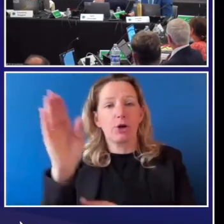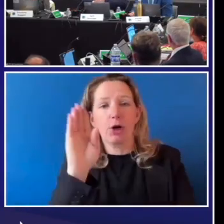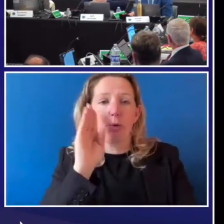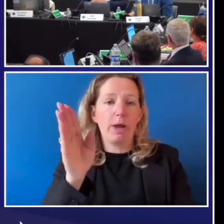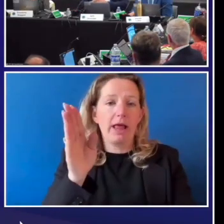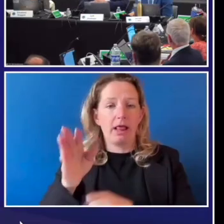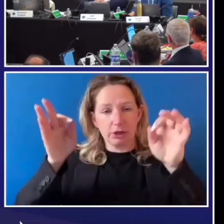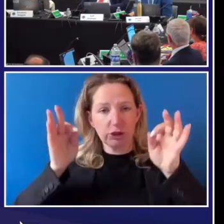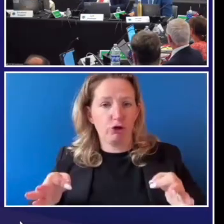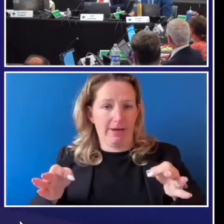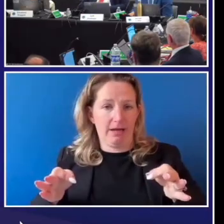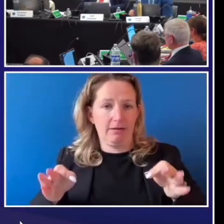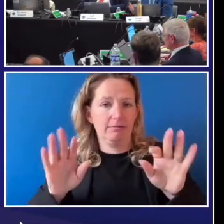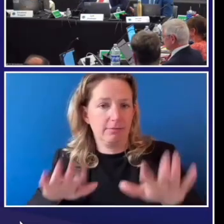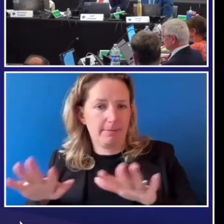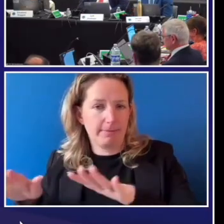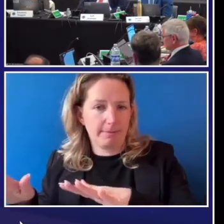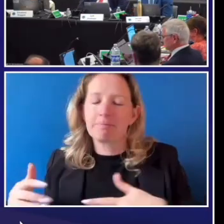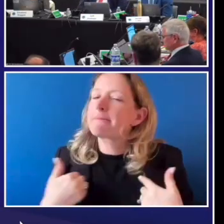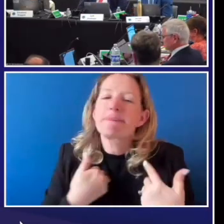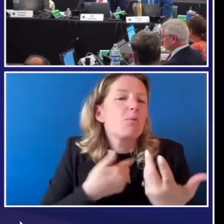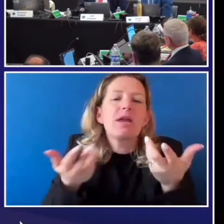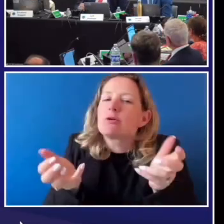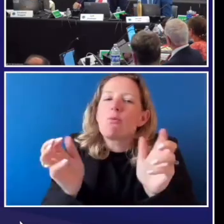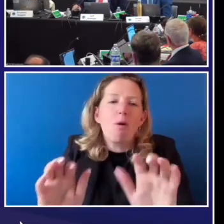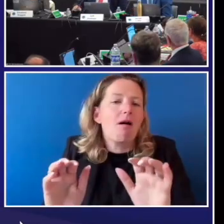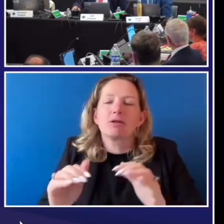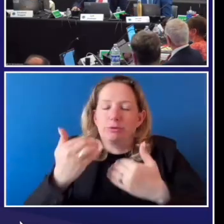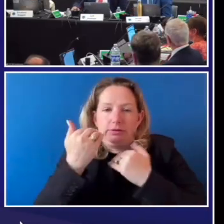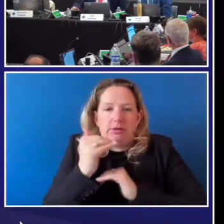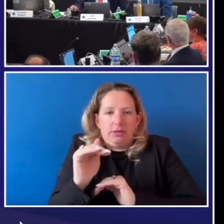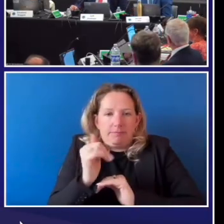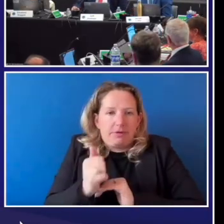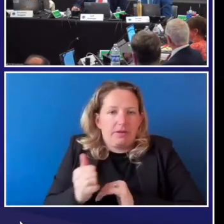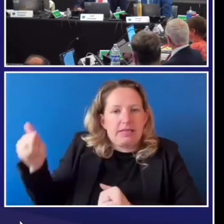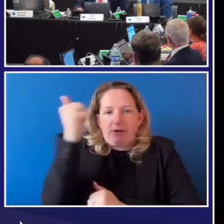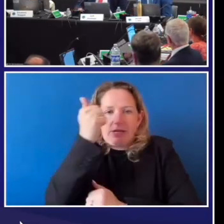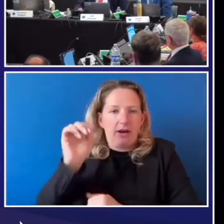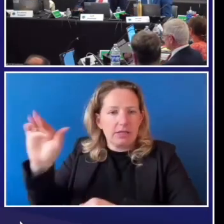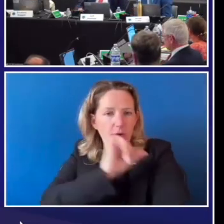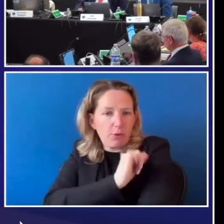Uh, we we don't want to restrict the secretary's authority in some of these cases, but we also need to provide surety